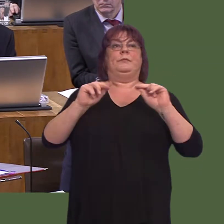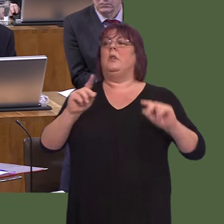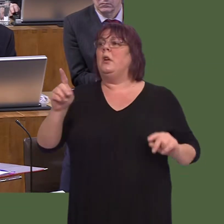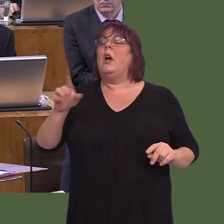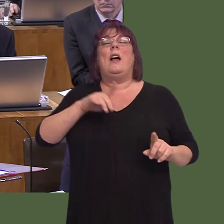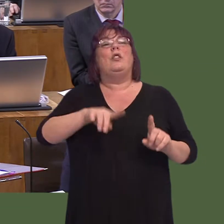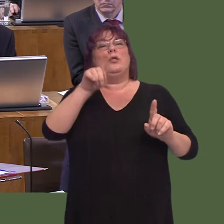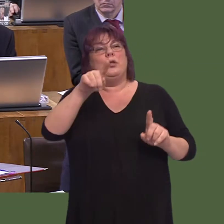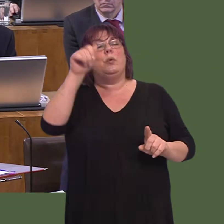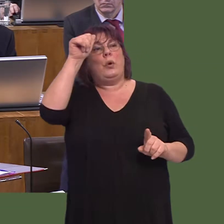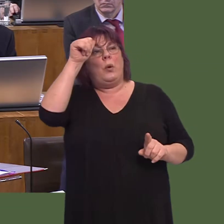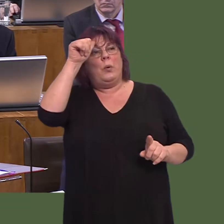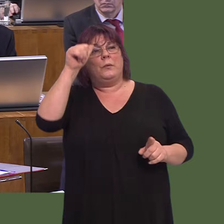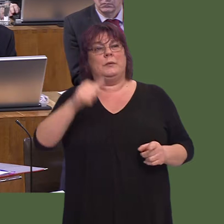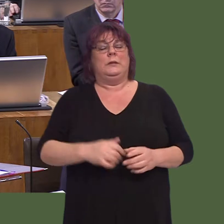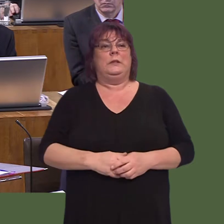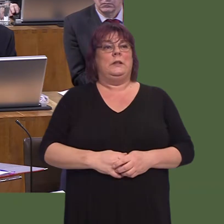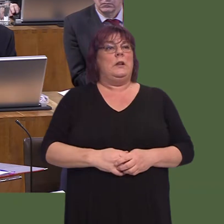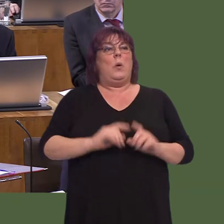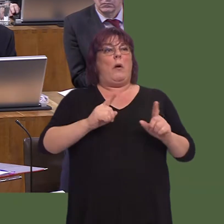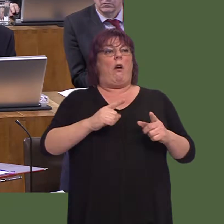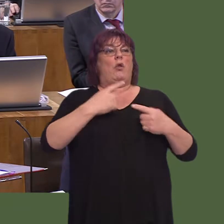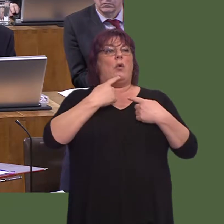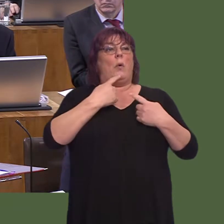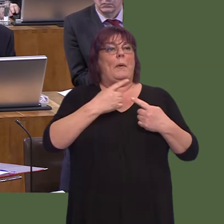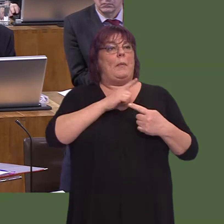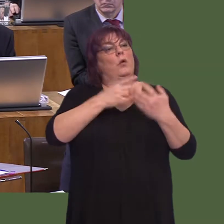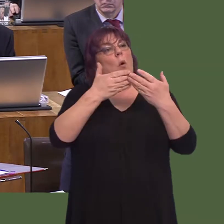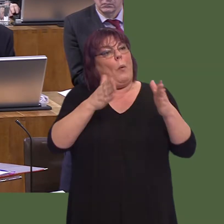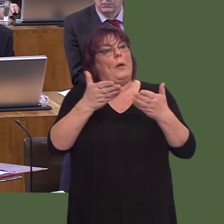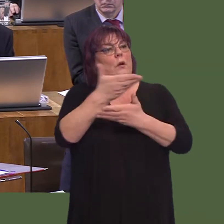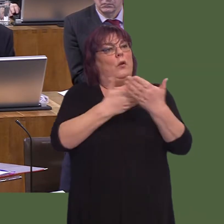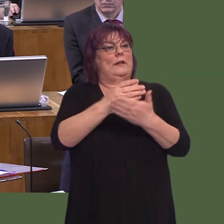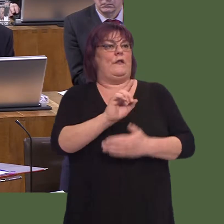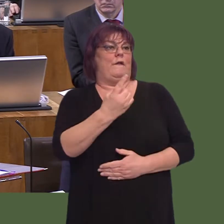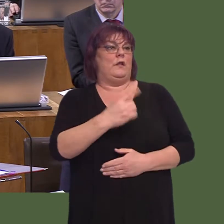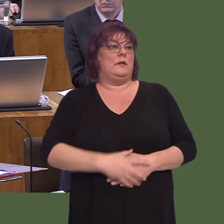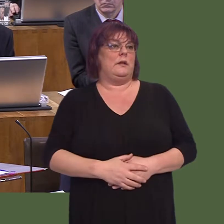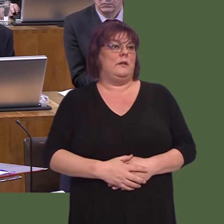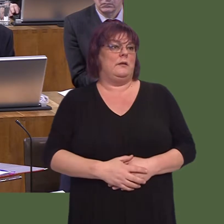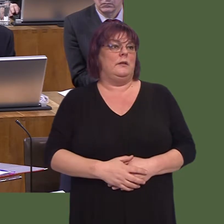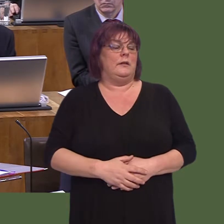Simon Thomas knows this full well: the reason why we cannot take a view at this stage is because there's an open consultation. We can't shut down the consultation at this stage.